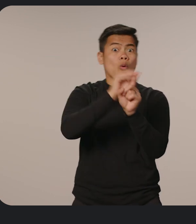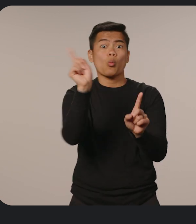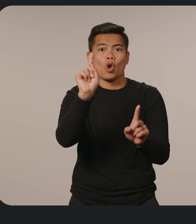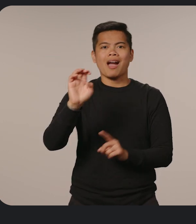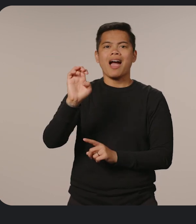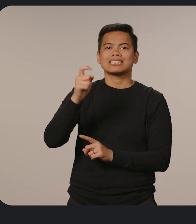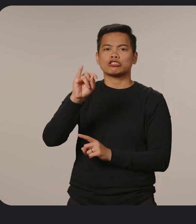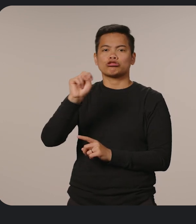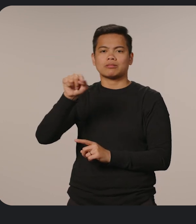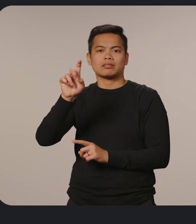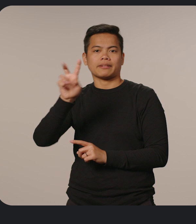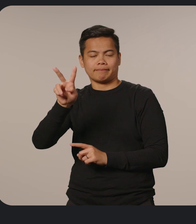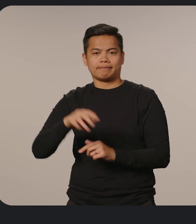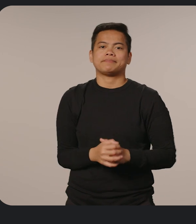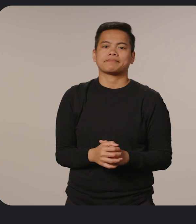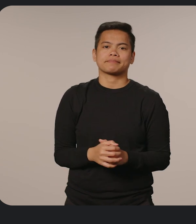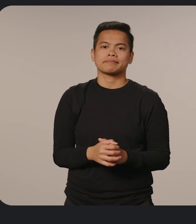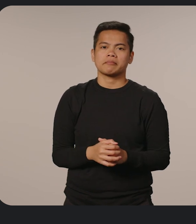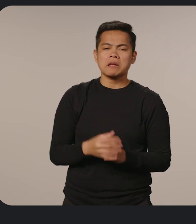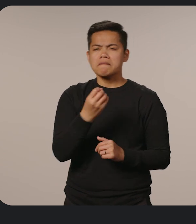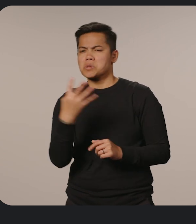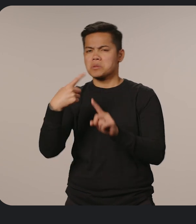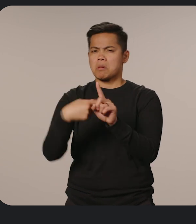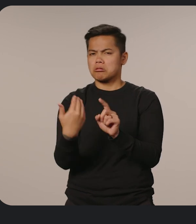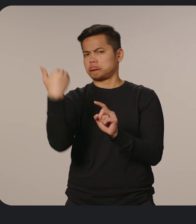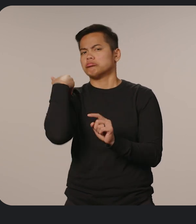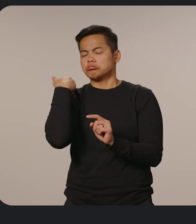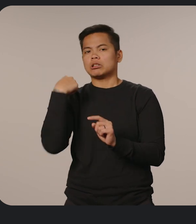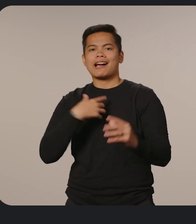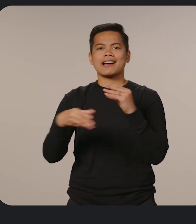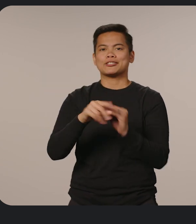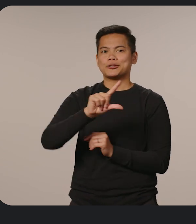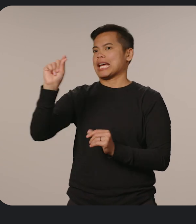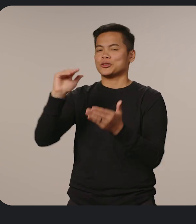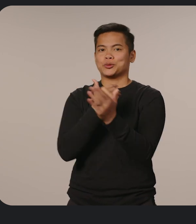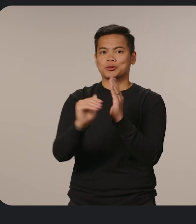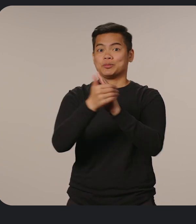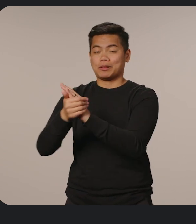extensions.dev over the past couple months we have